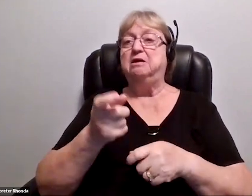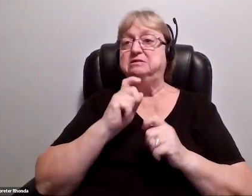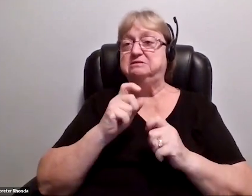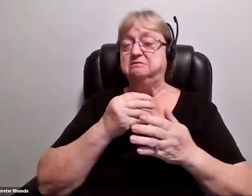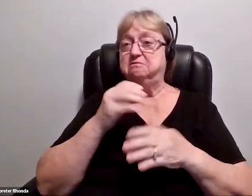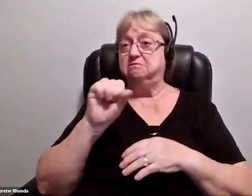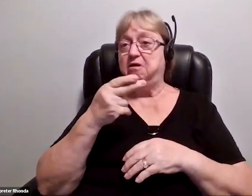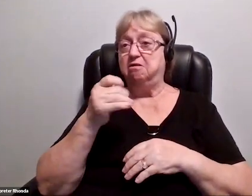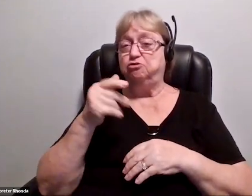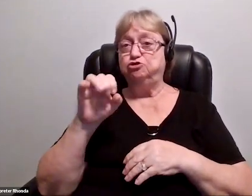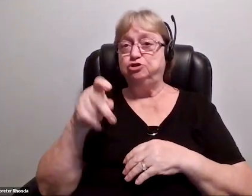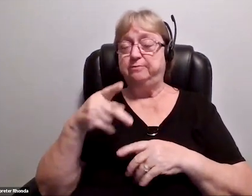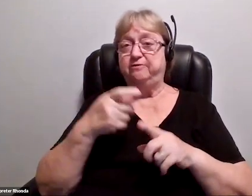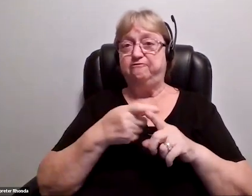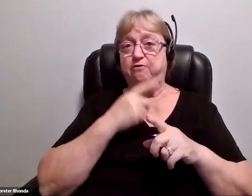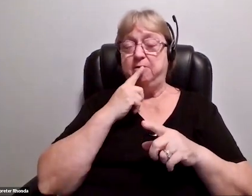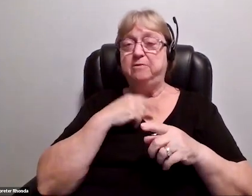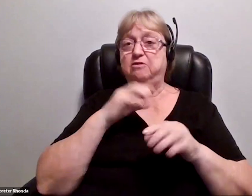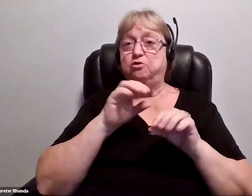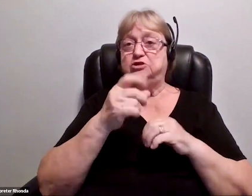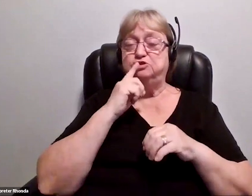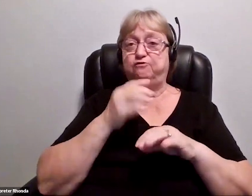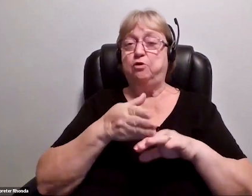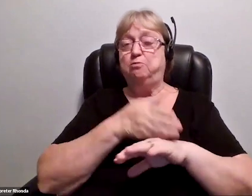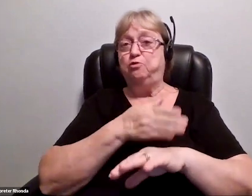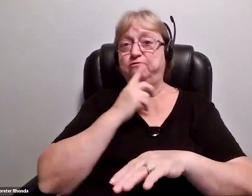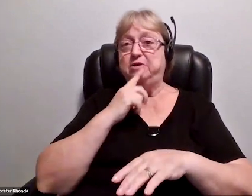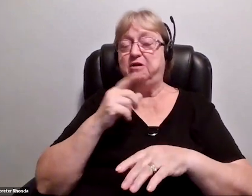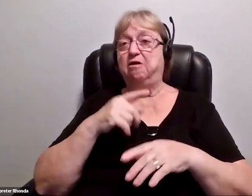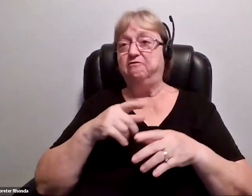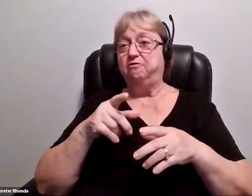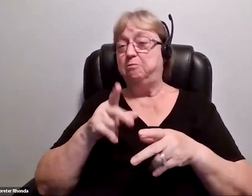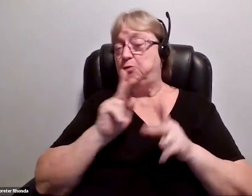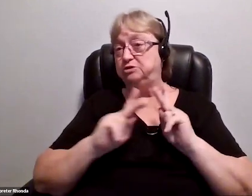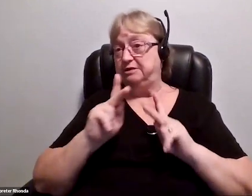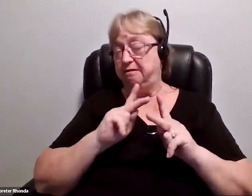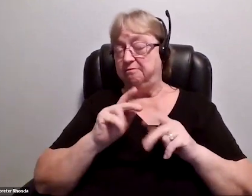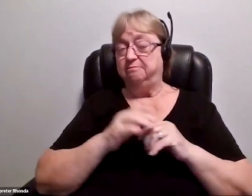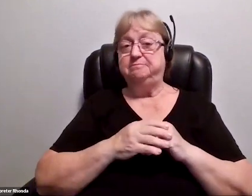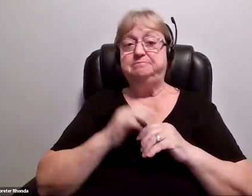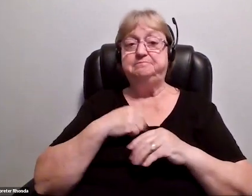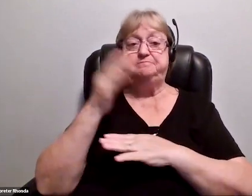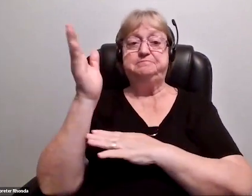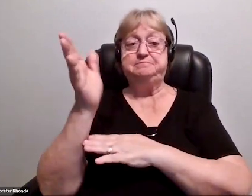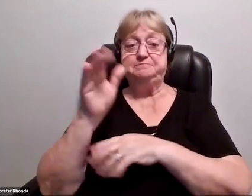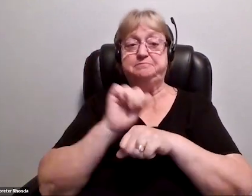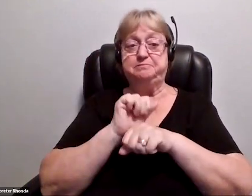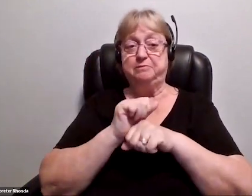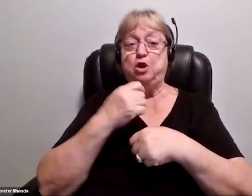from the Improvement of Higher Education Personnel, CAPES. I'll be presenting the work Creating Accessible Science Capital